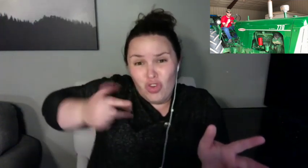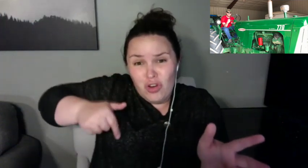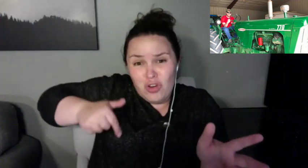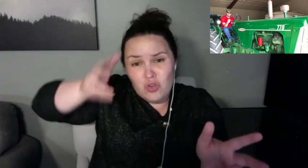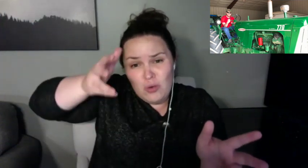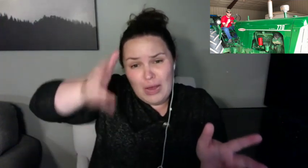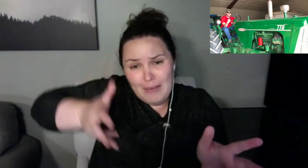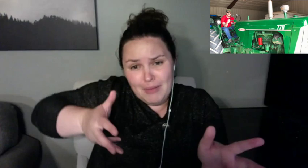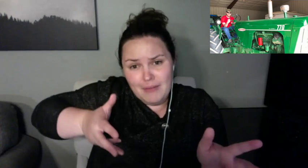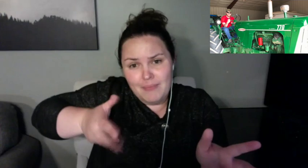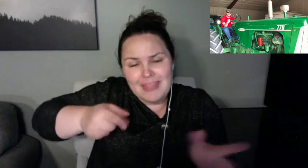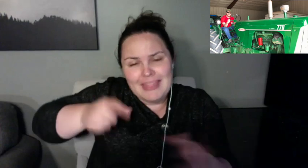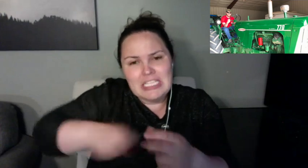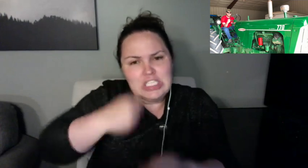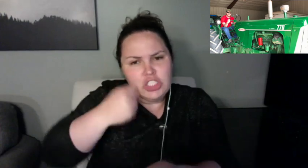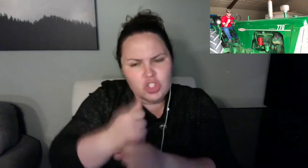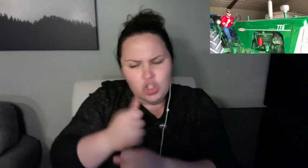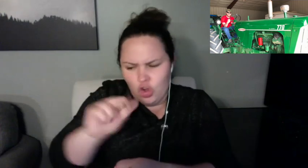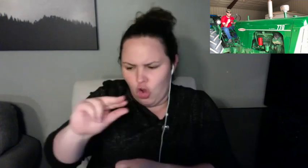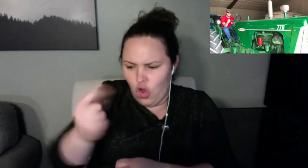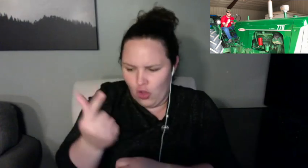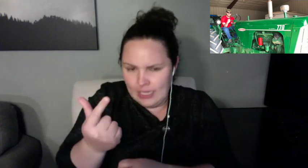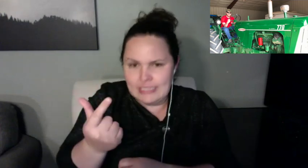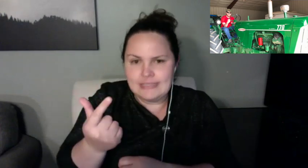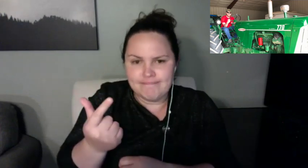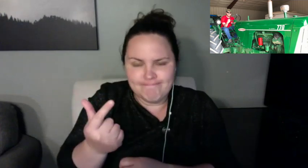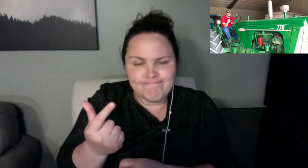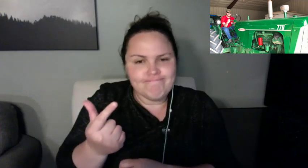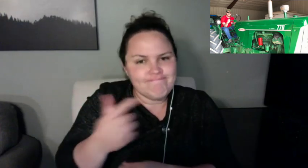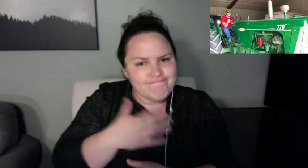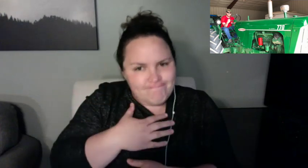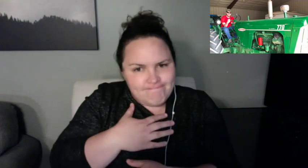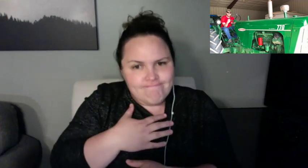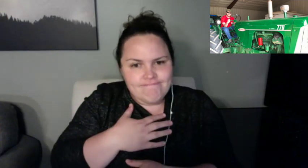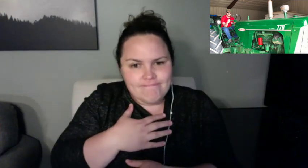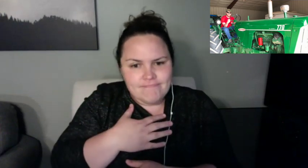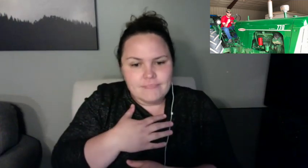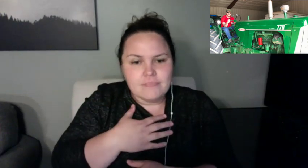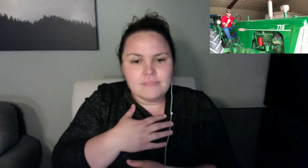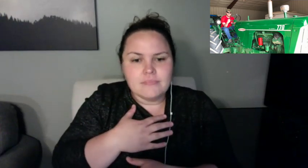hard looking back or, you know, having somebody tell me who's number three because I know